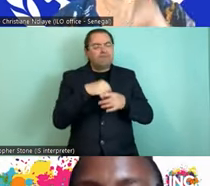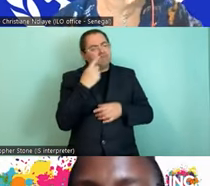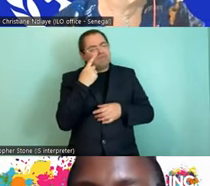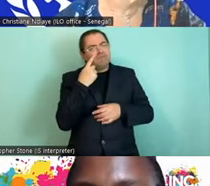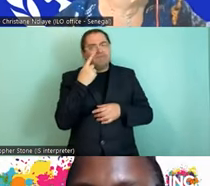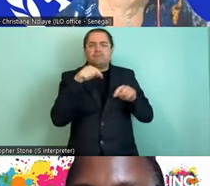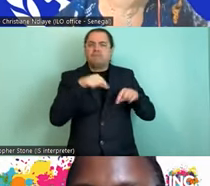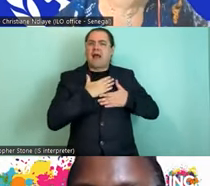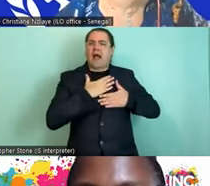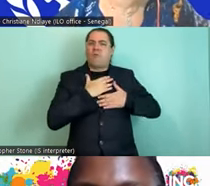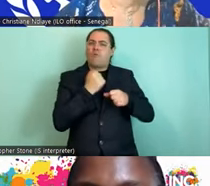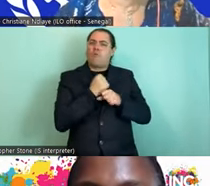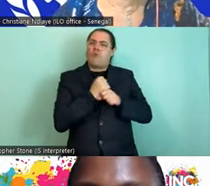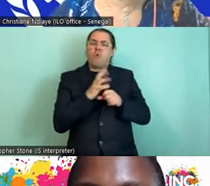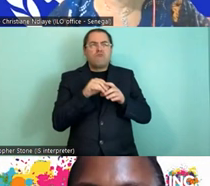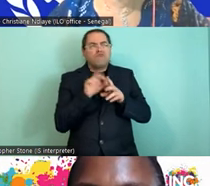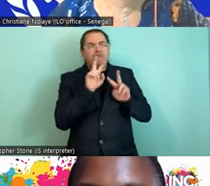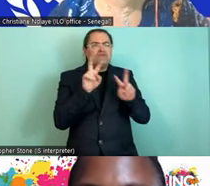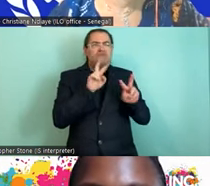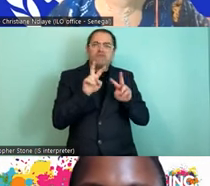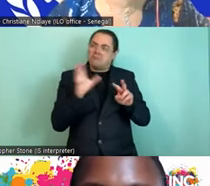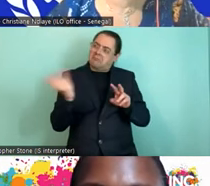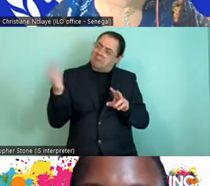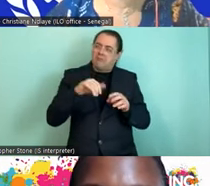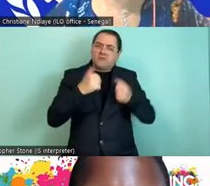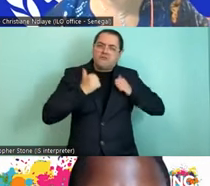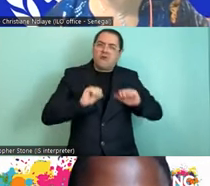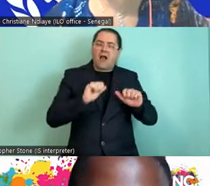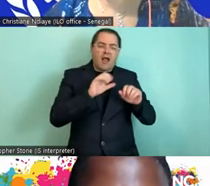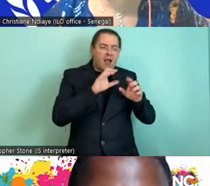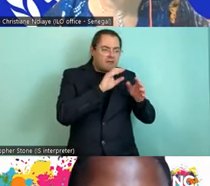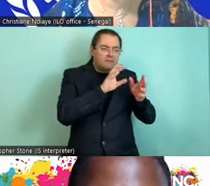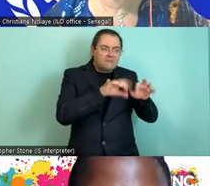10:38:21 Walk thinking give them hands on experience to prepare them for the world of